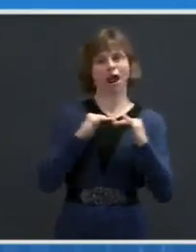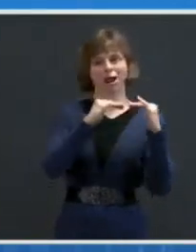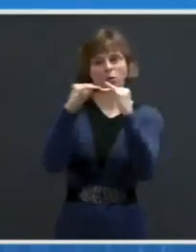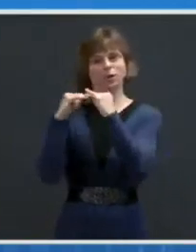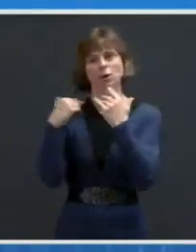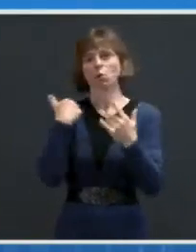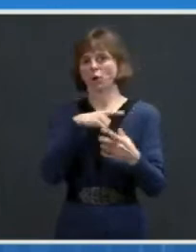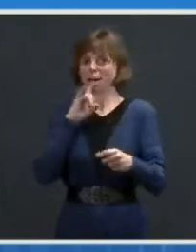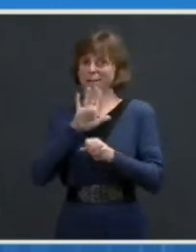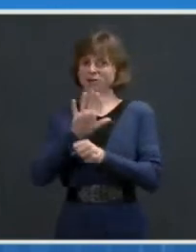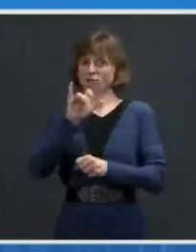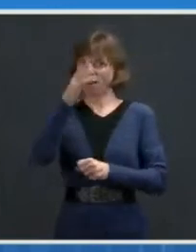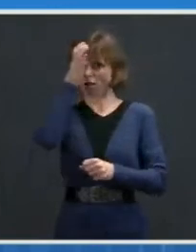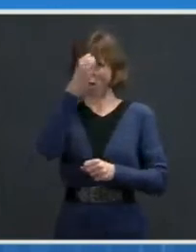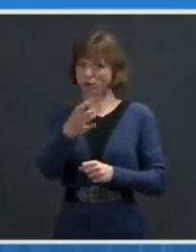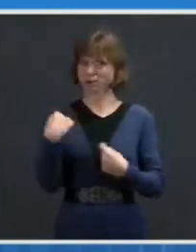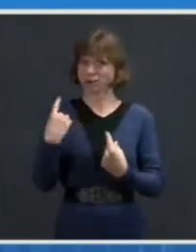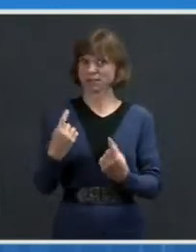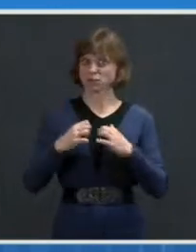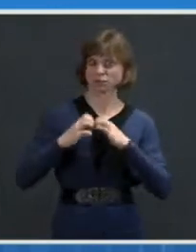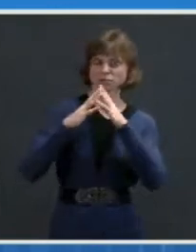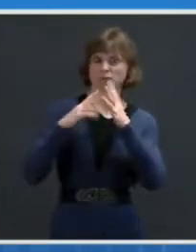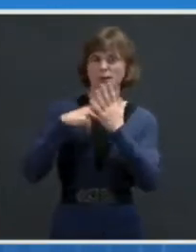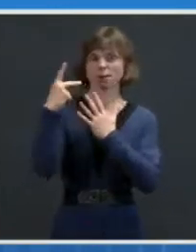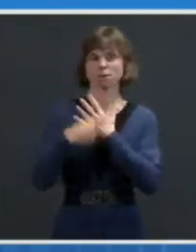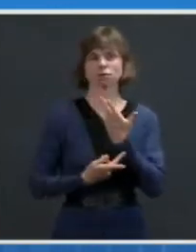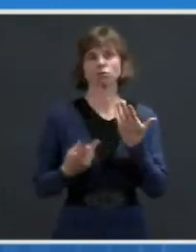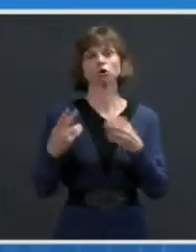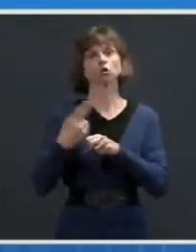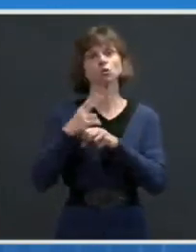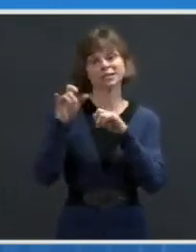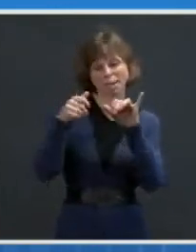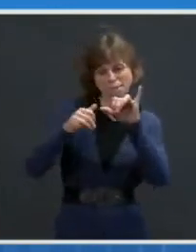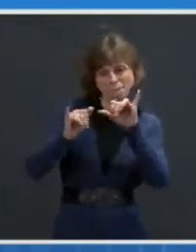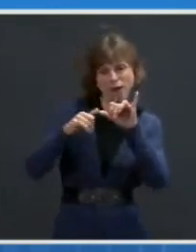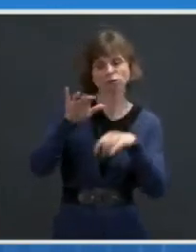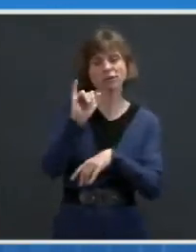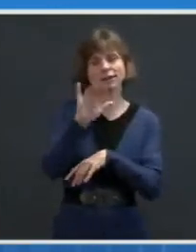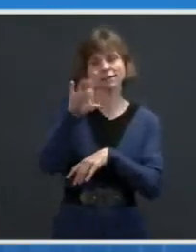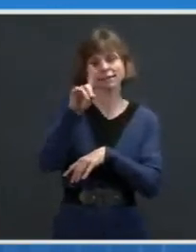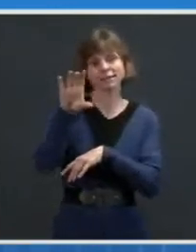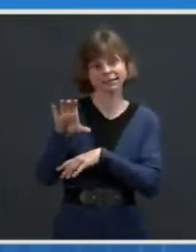THE JUSTICE PATTERN. WE ARE ALREADY IN THE FEDERAL PROGRAMS, PRIORITIZING EQUITY. WE HAVE BEEN COMMITTED TO THIS